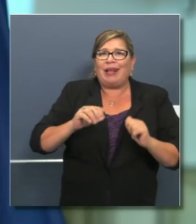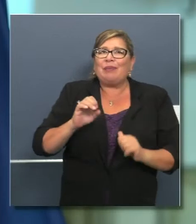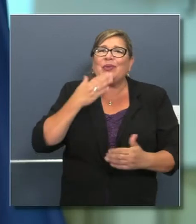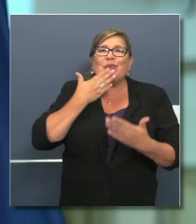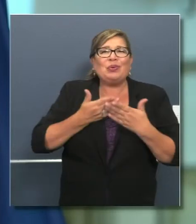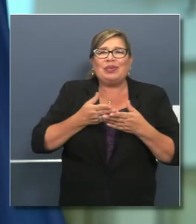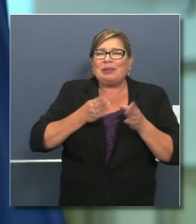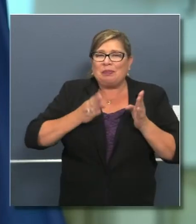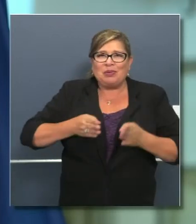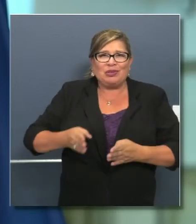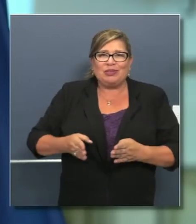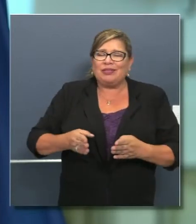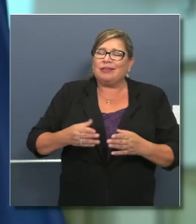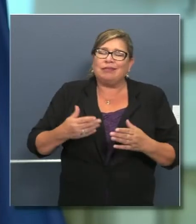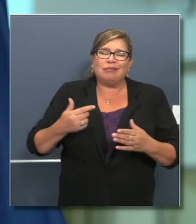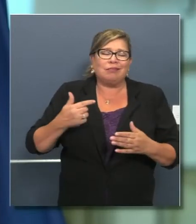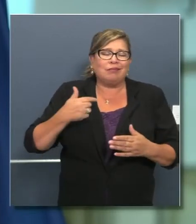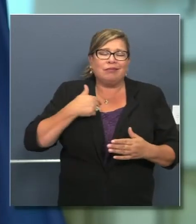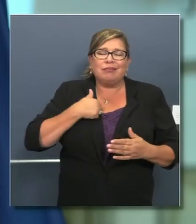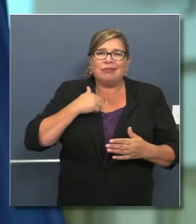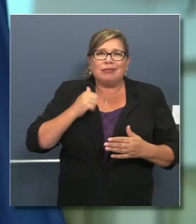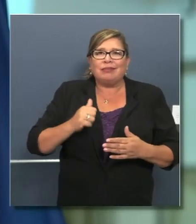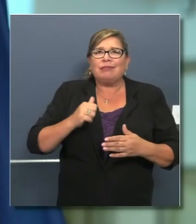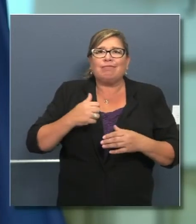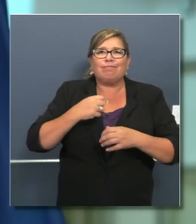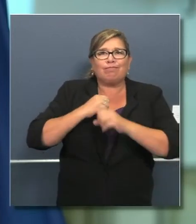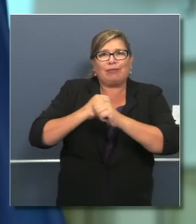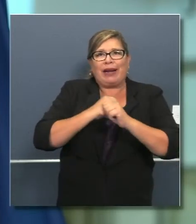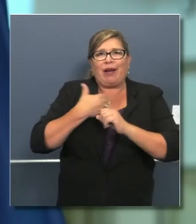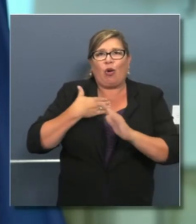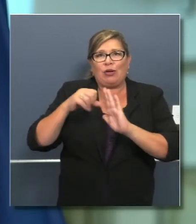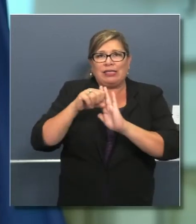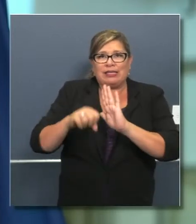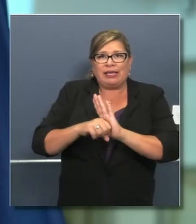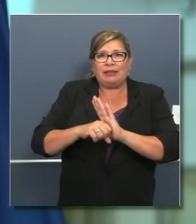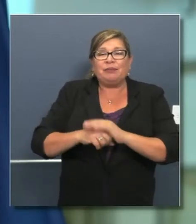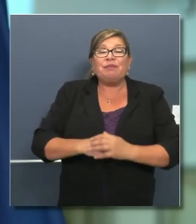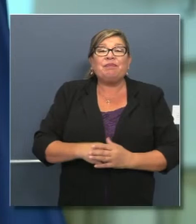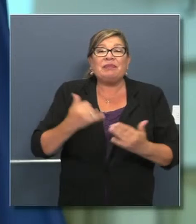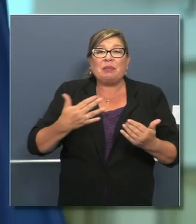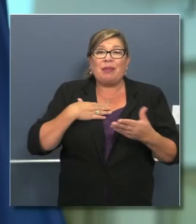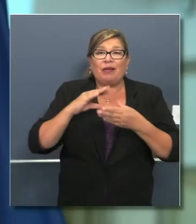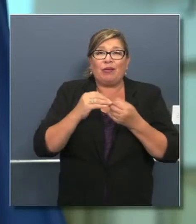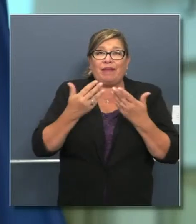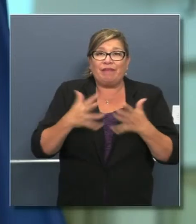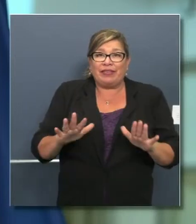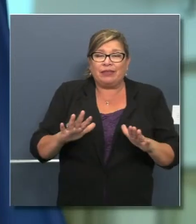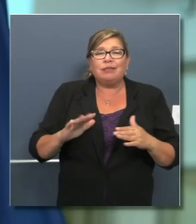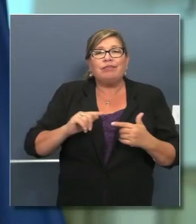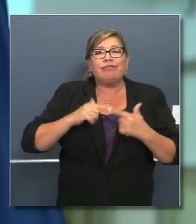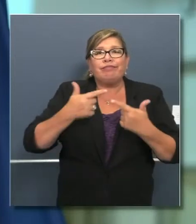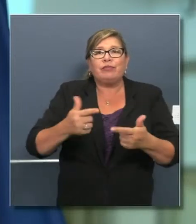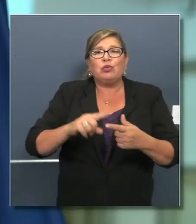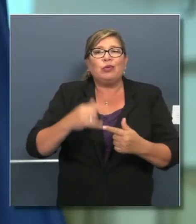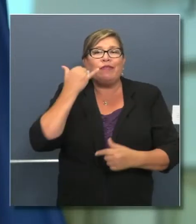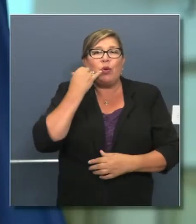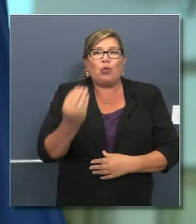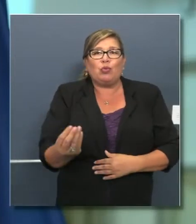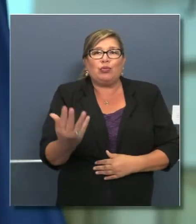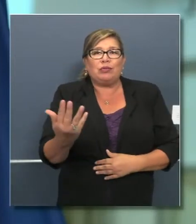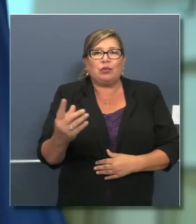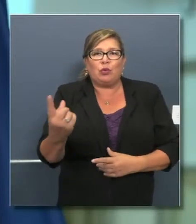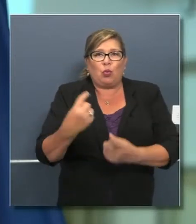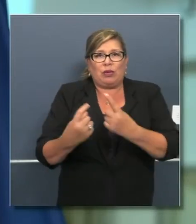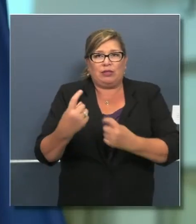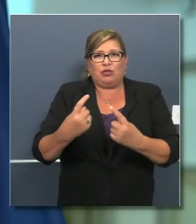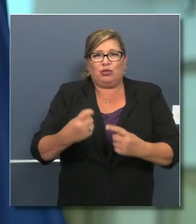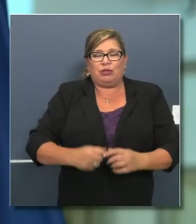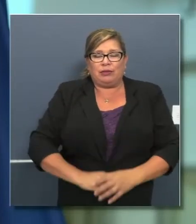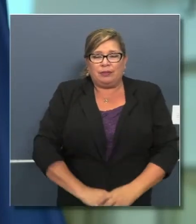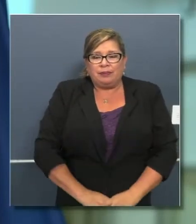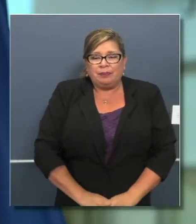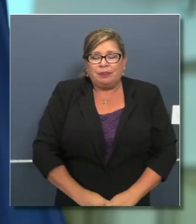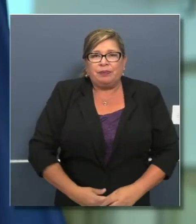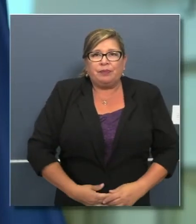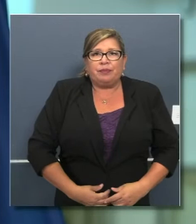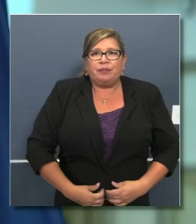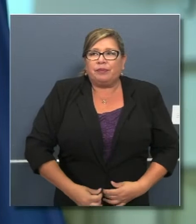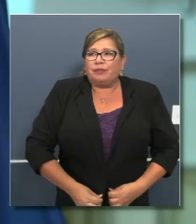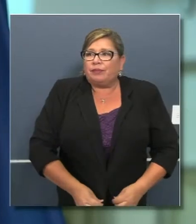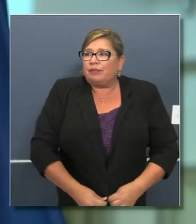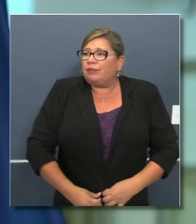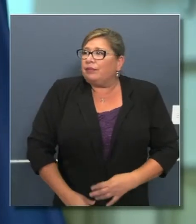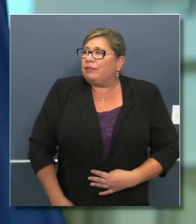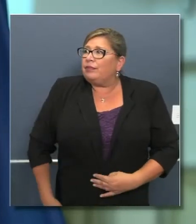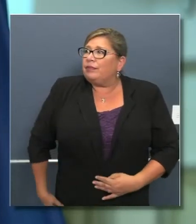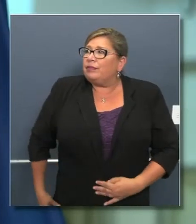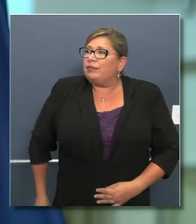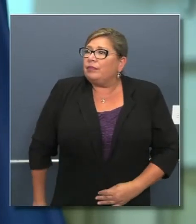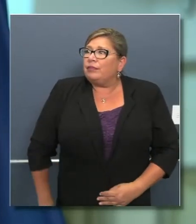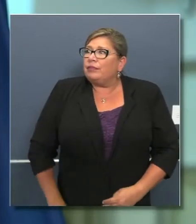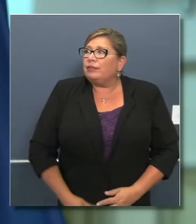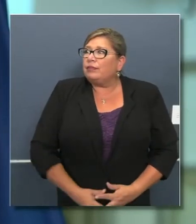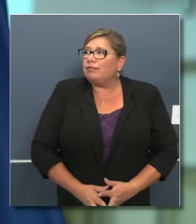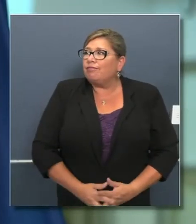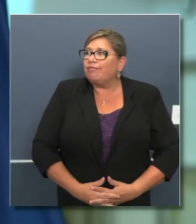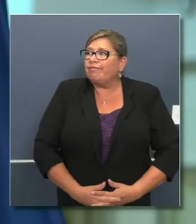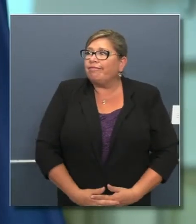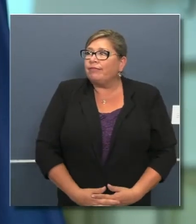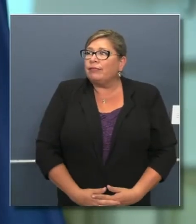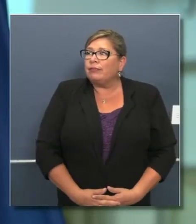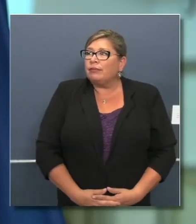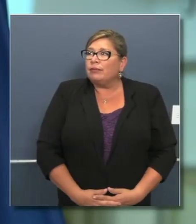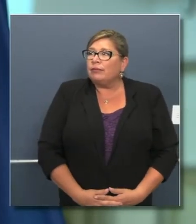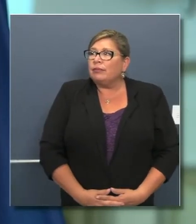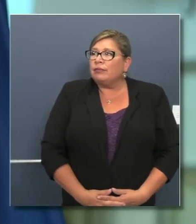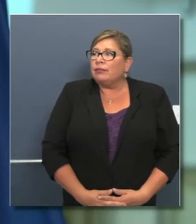the best of our state with that happy to take any questions yes governor given the numbers that you